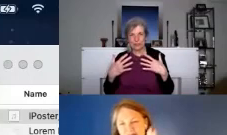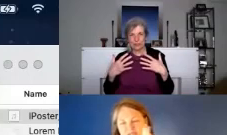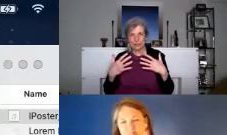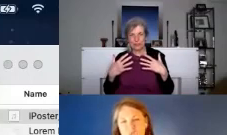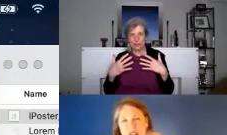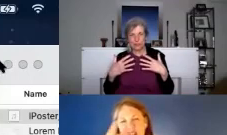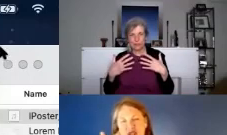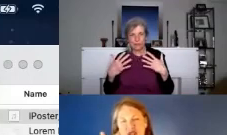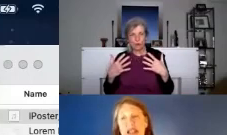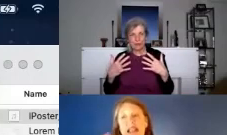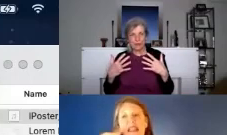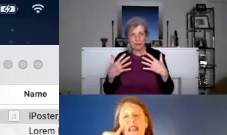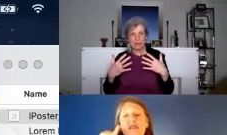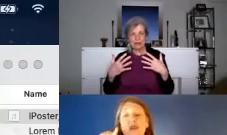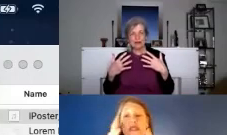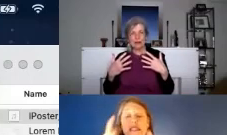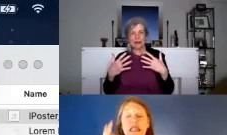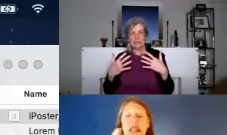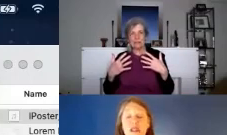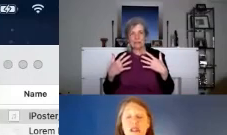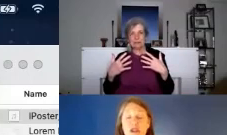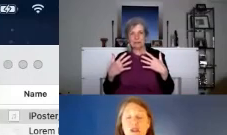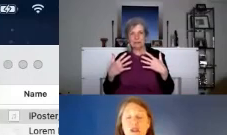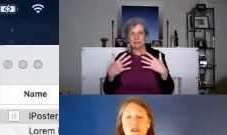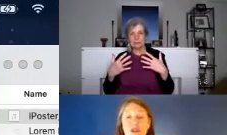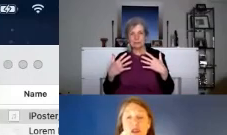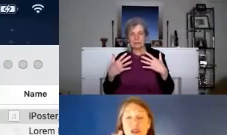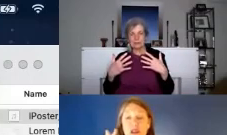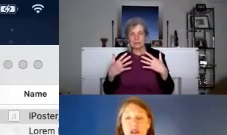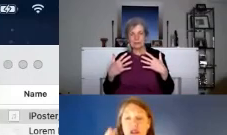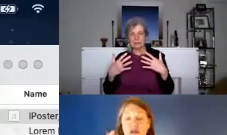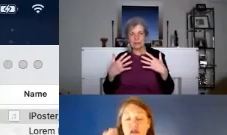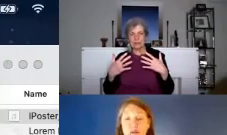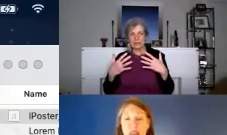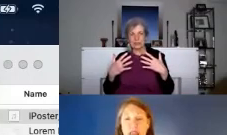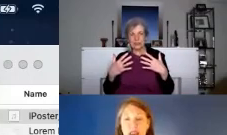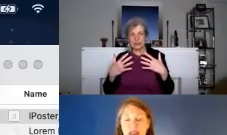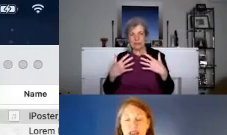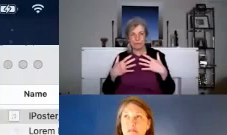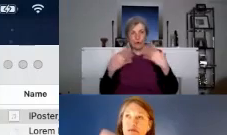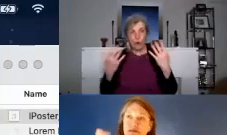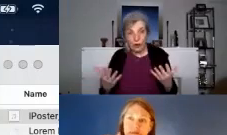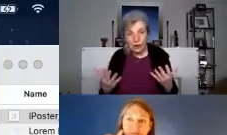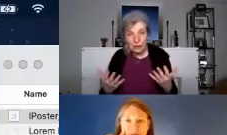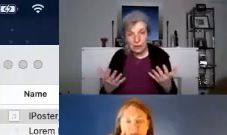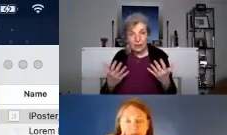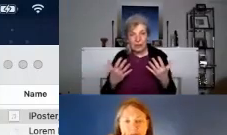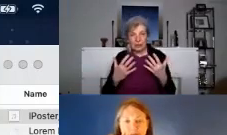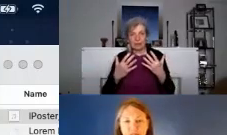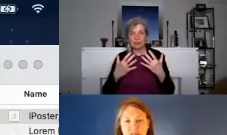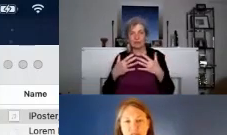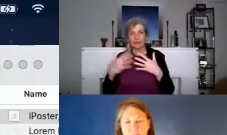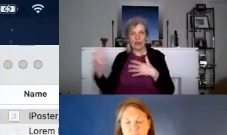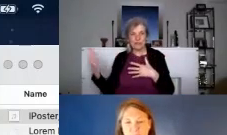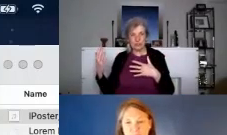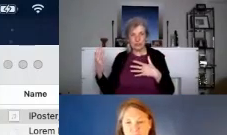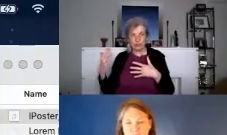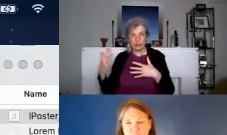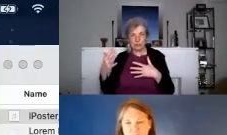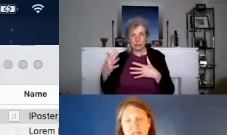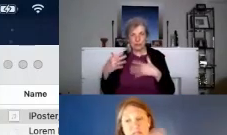decided to use a format of let's say for slides in your presentation,